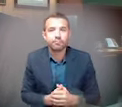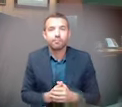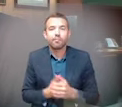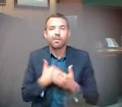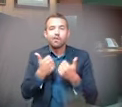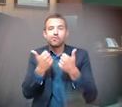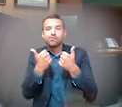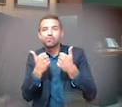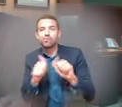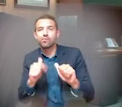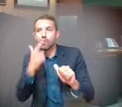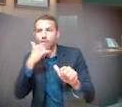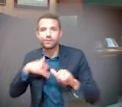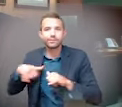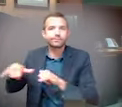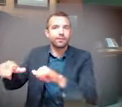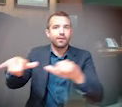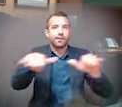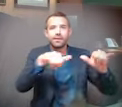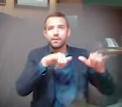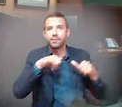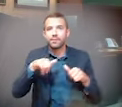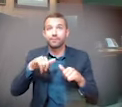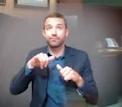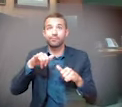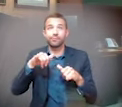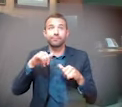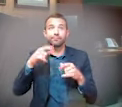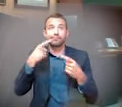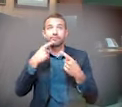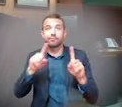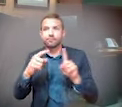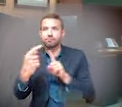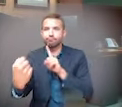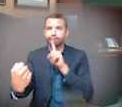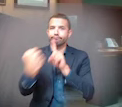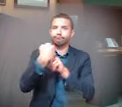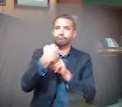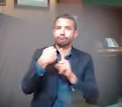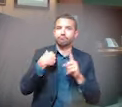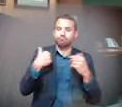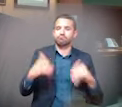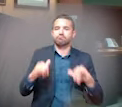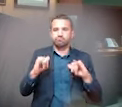And then I really finally realized when living in Washington D.C.